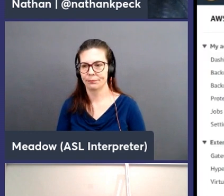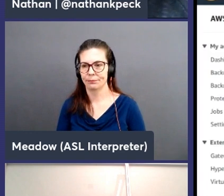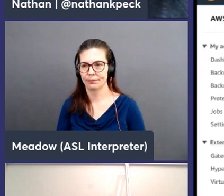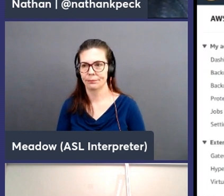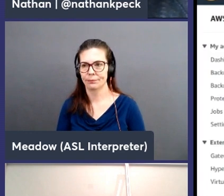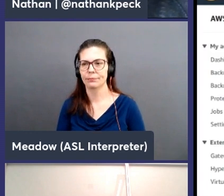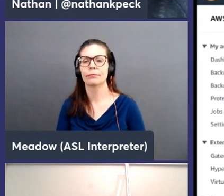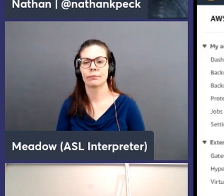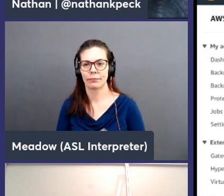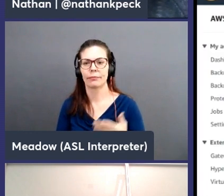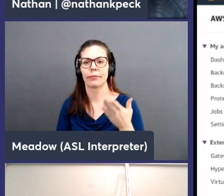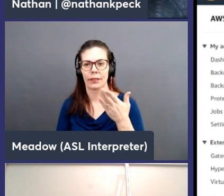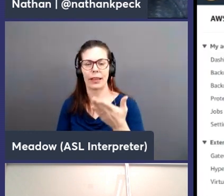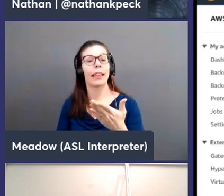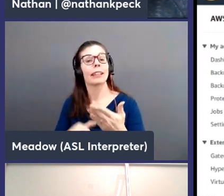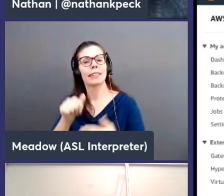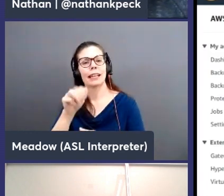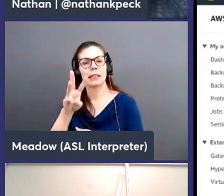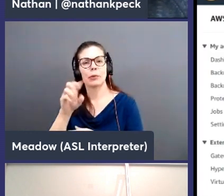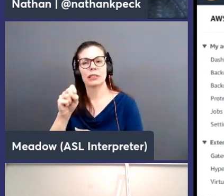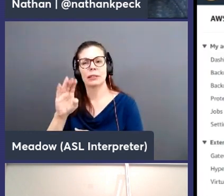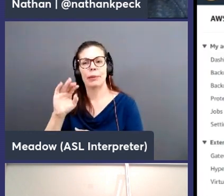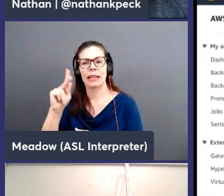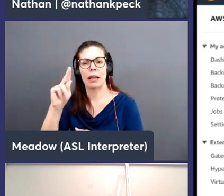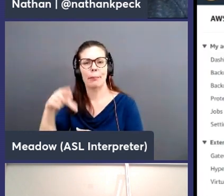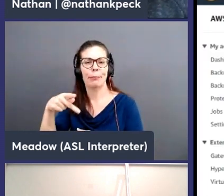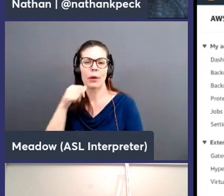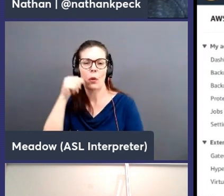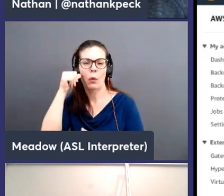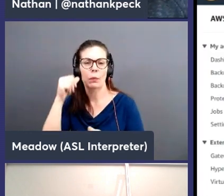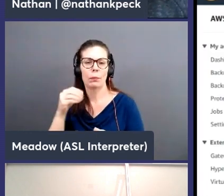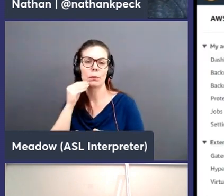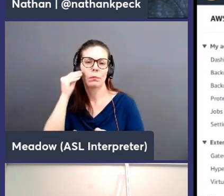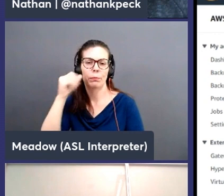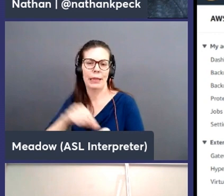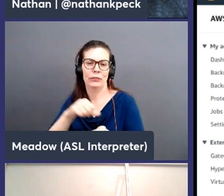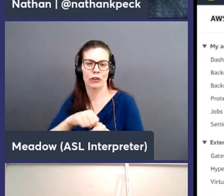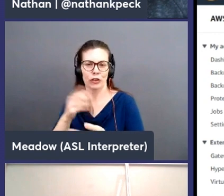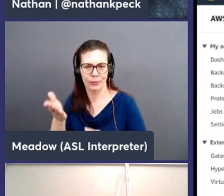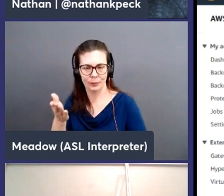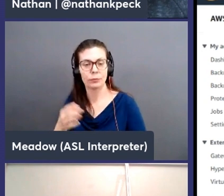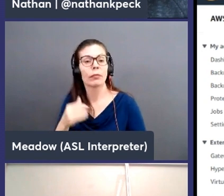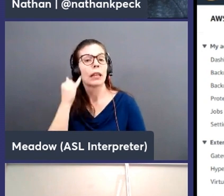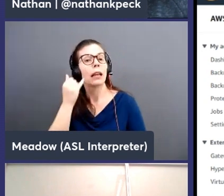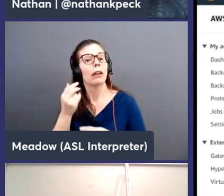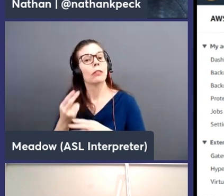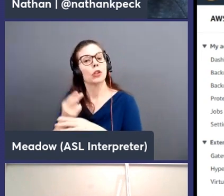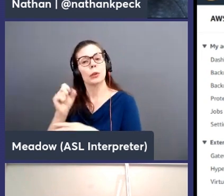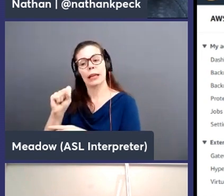This is the AWS Backup home screen. If you are using S3 Backup for the first time,